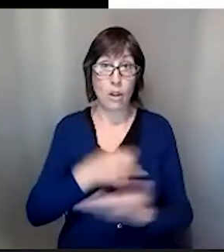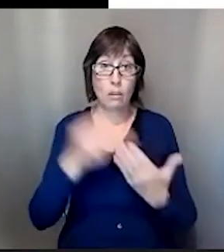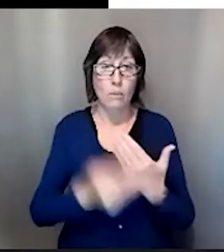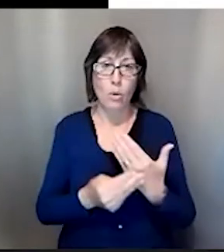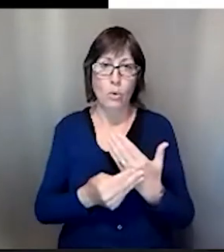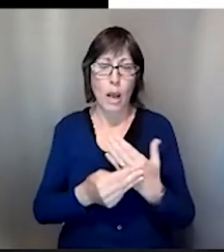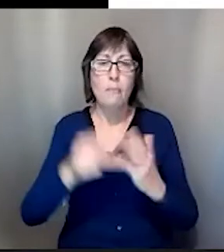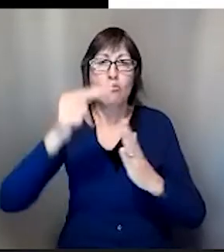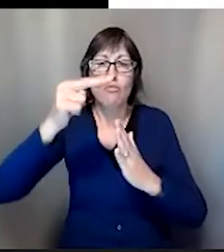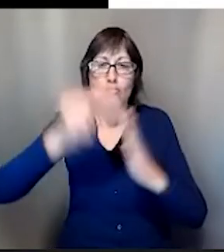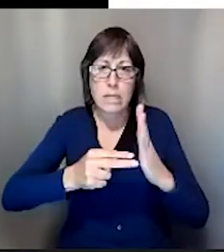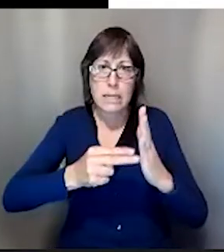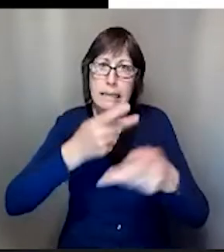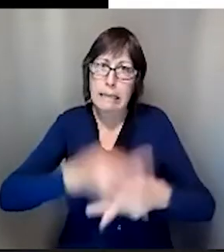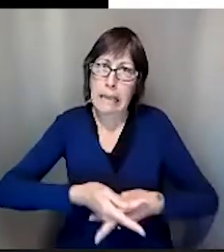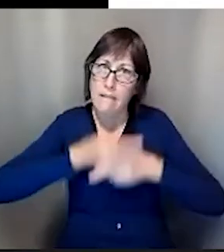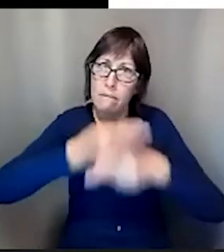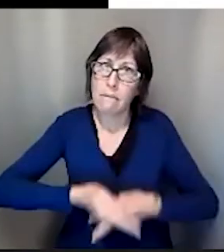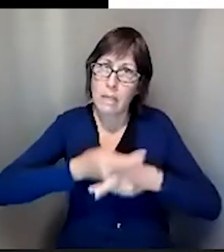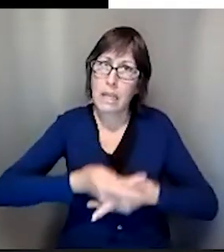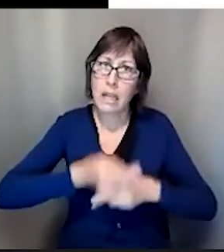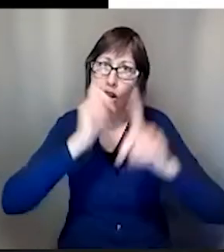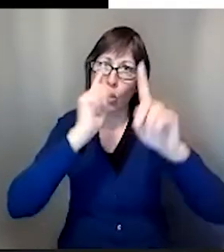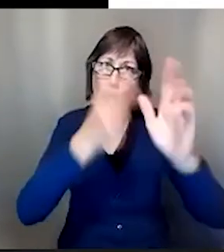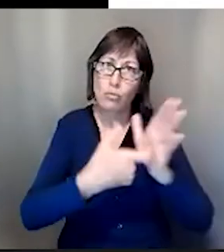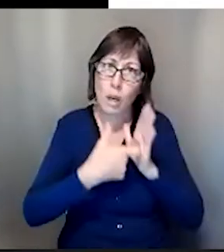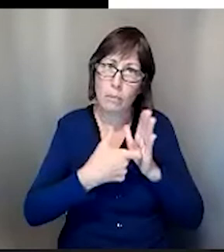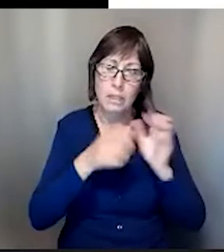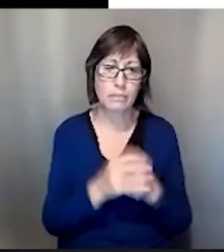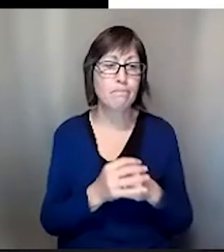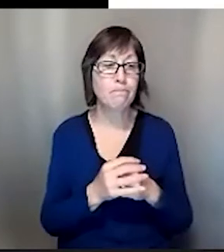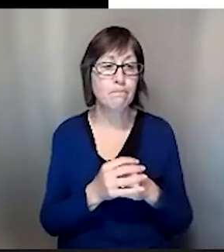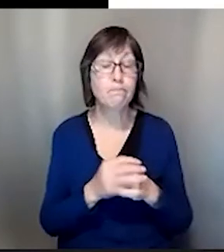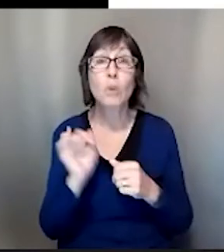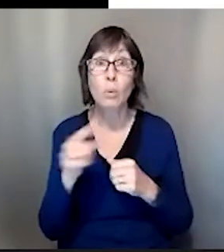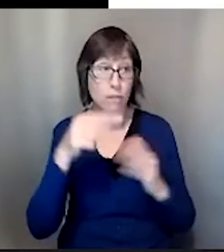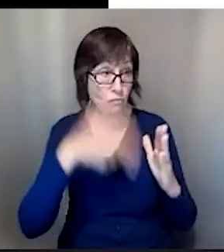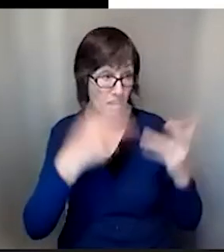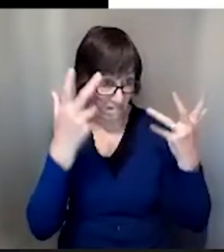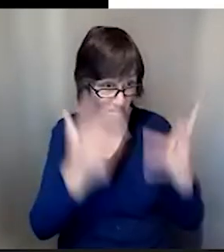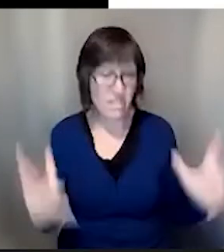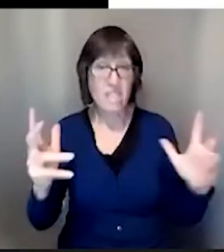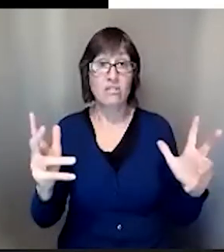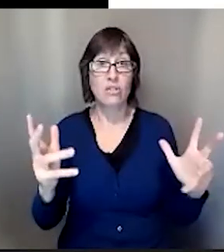eligibility. So let’s say you have done that and you are ready to apply for our program.